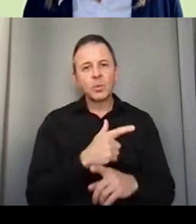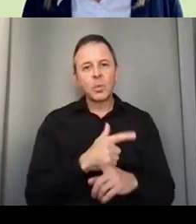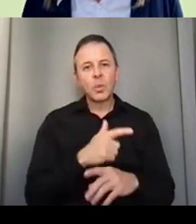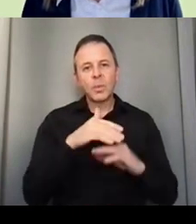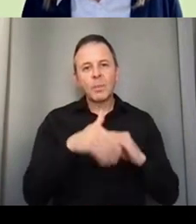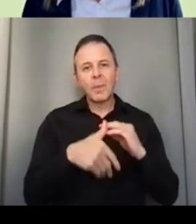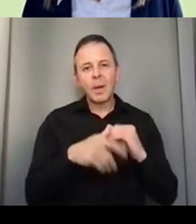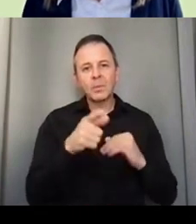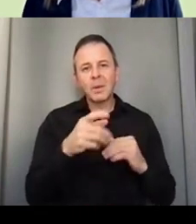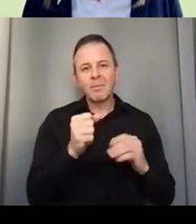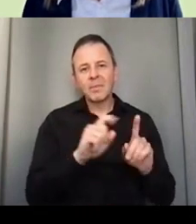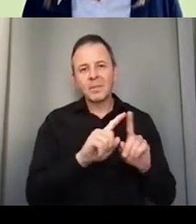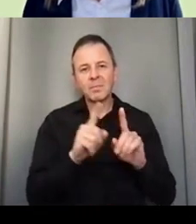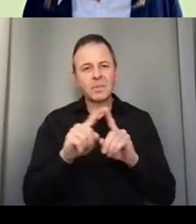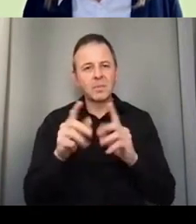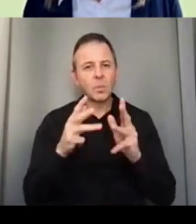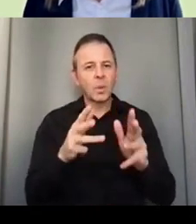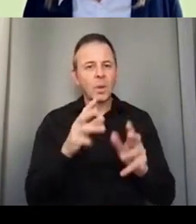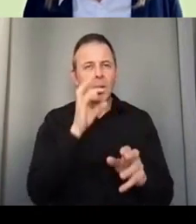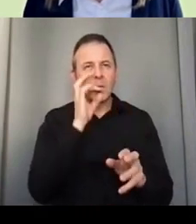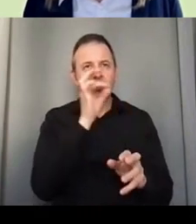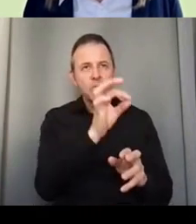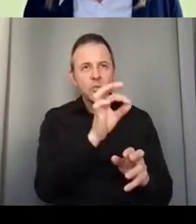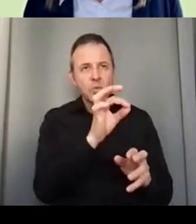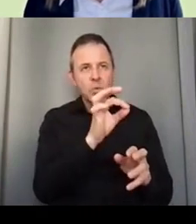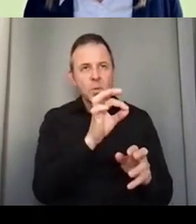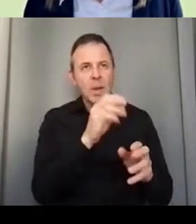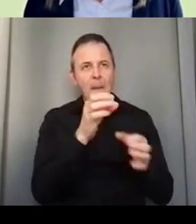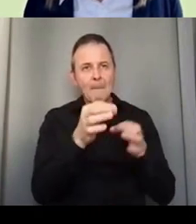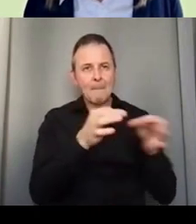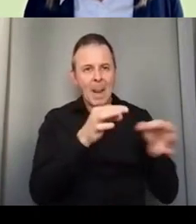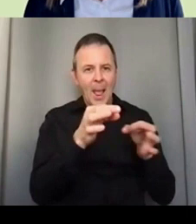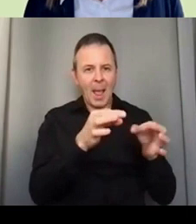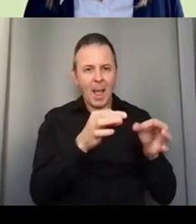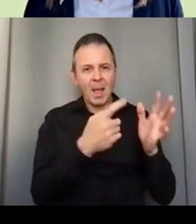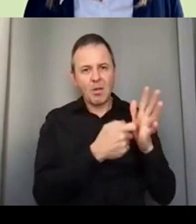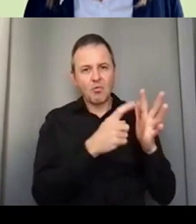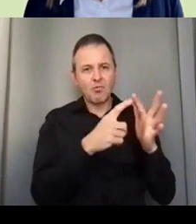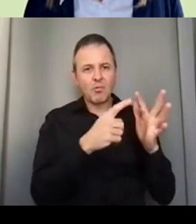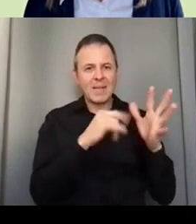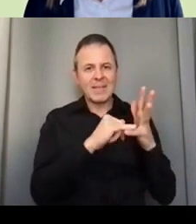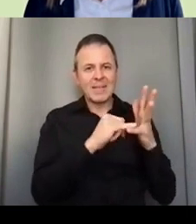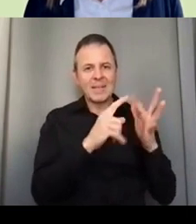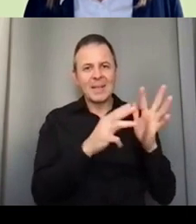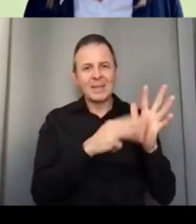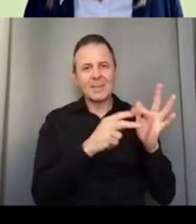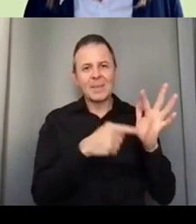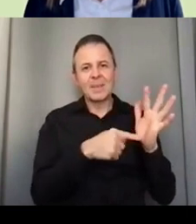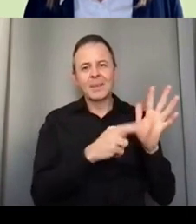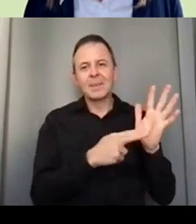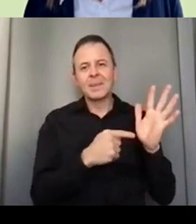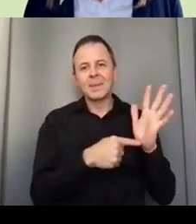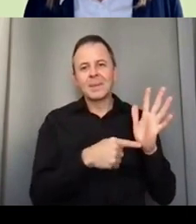there's ways that you can request a plan reassessment it used to be called a